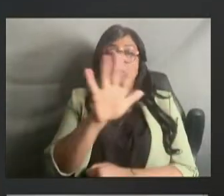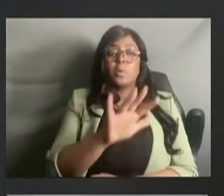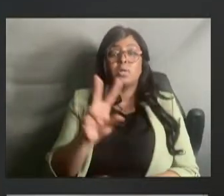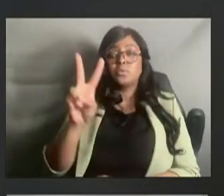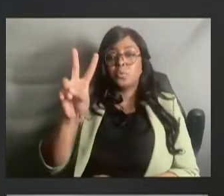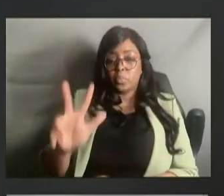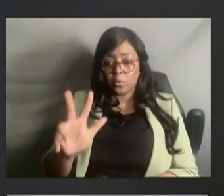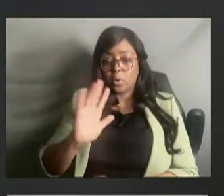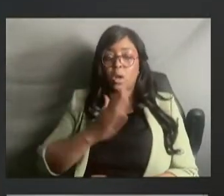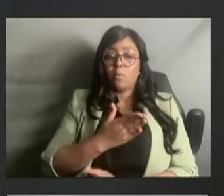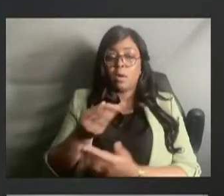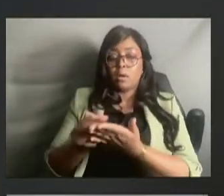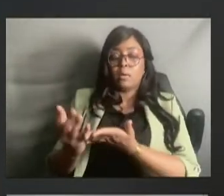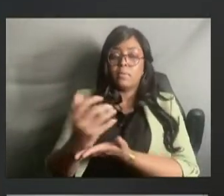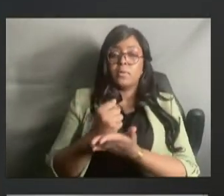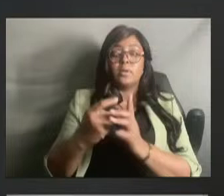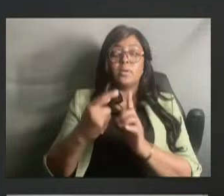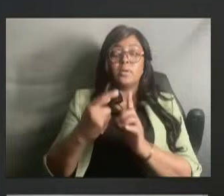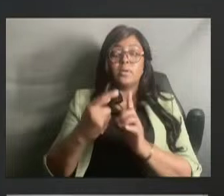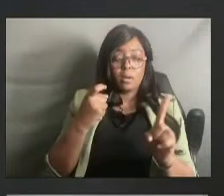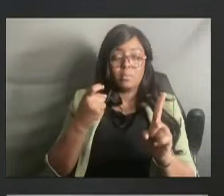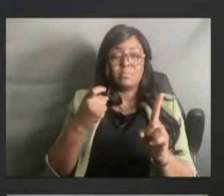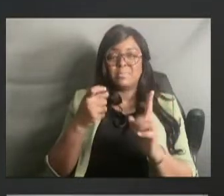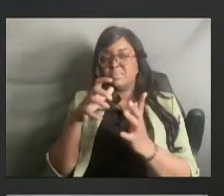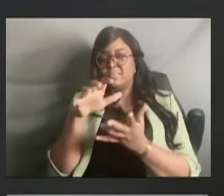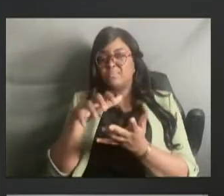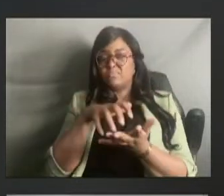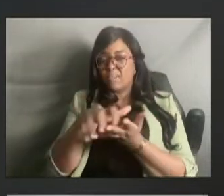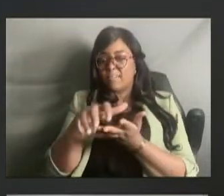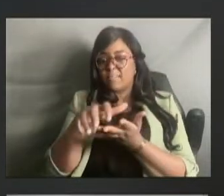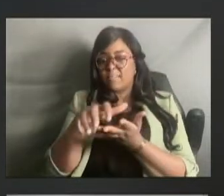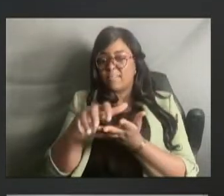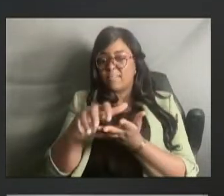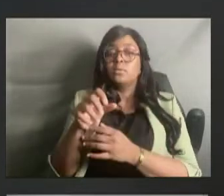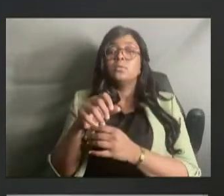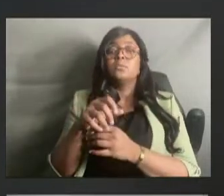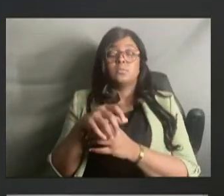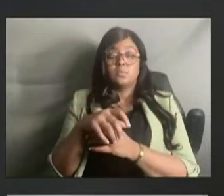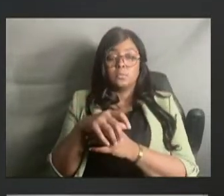first few lines. About two